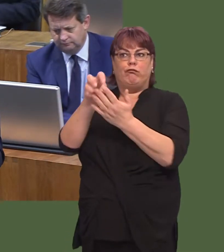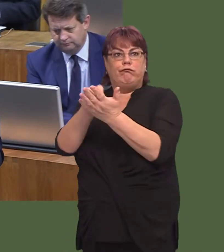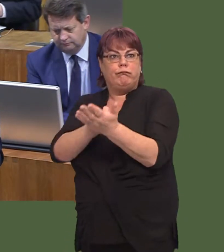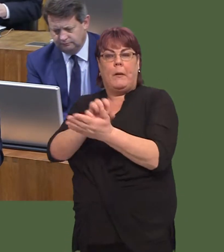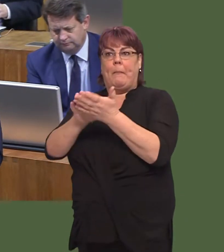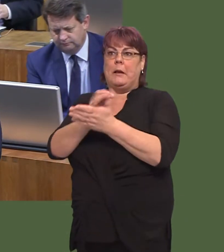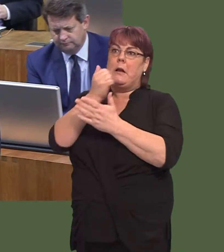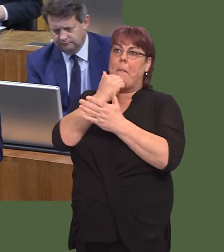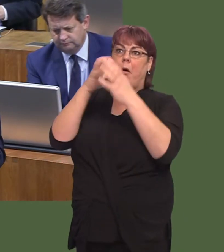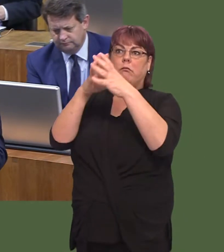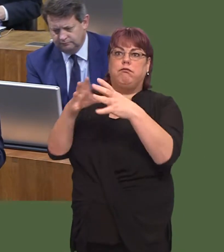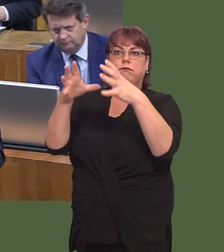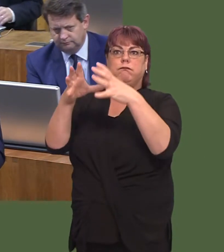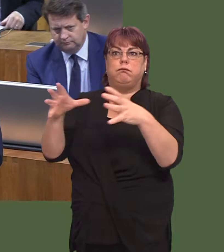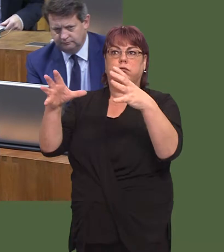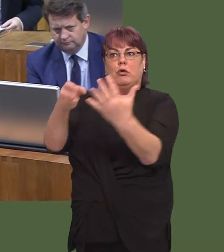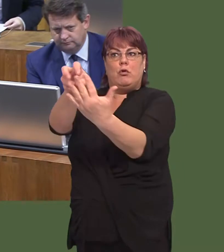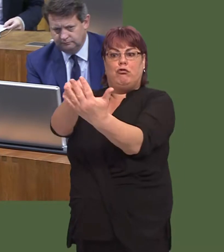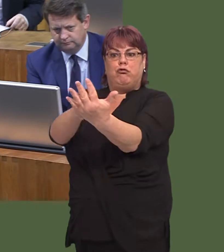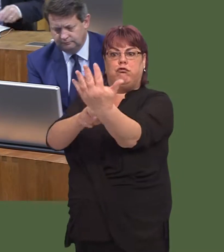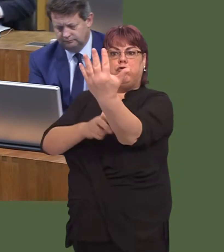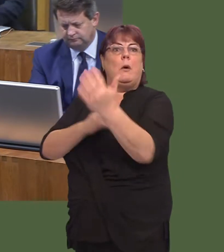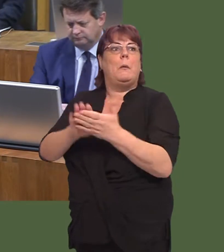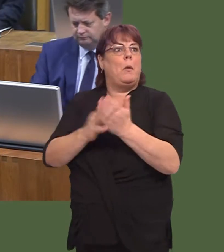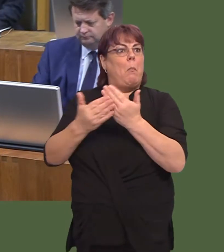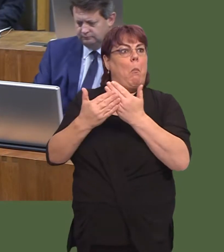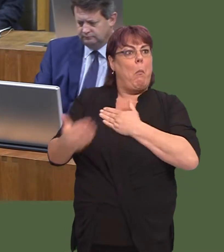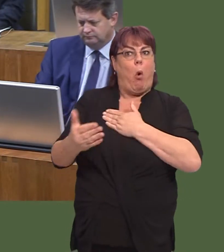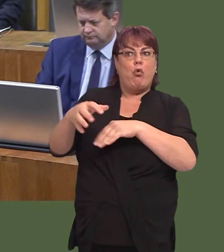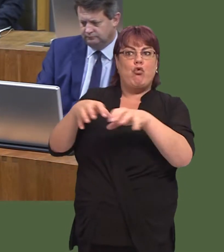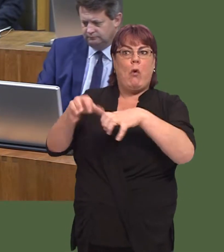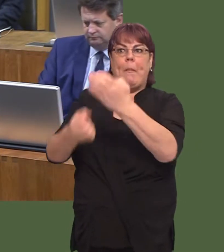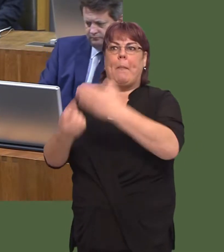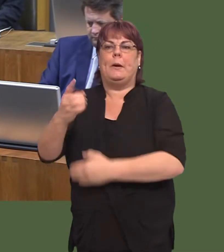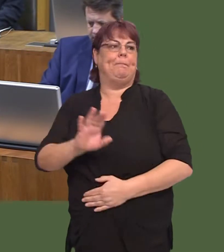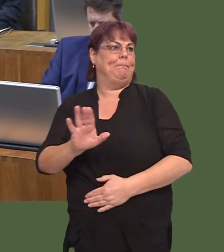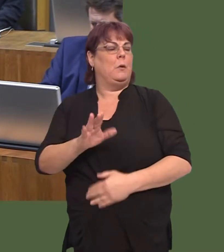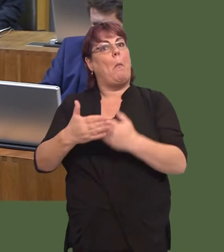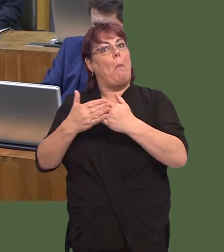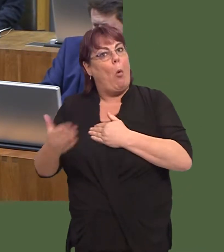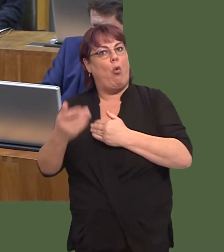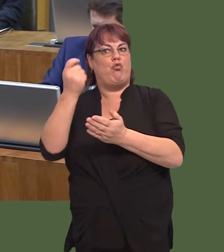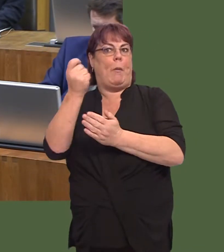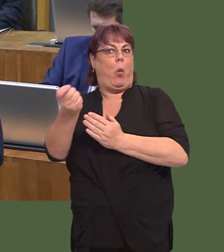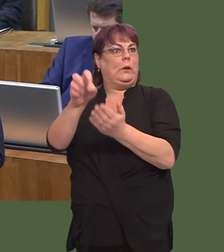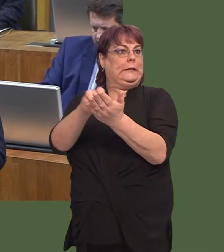It doesnít mean that there are actually more serious incidents. That said, of course, we want to make sure those incidents are reported.